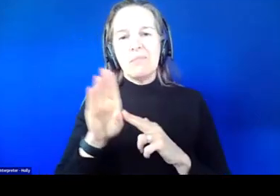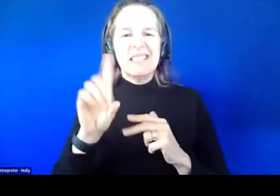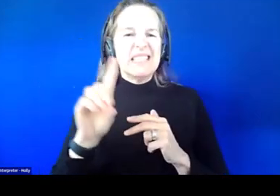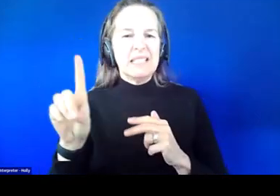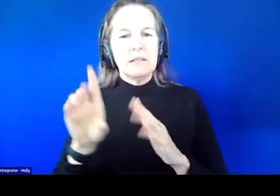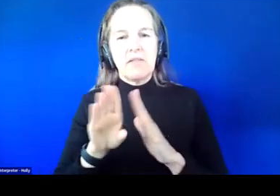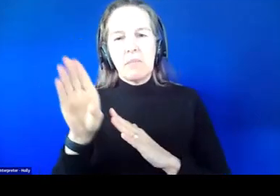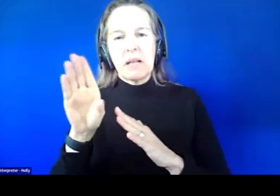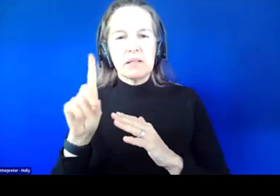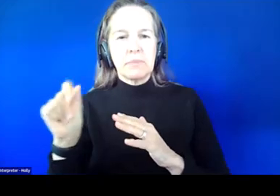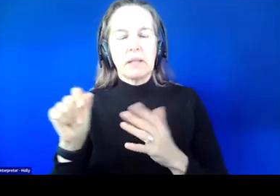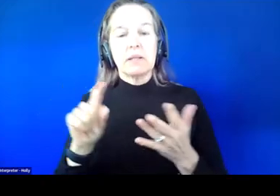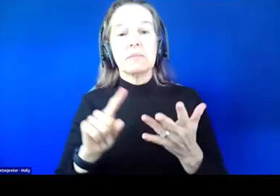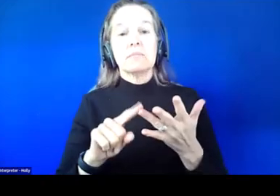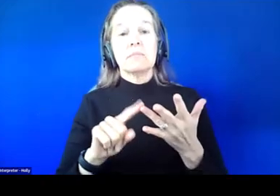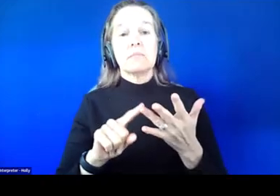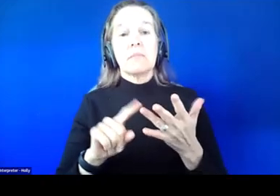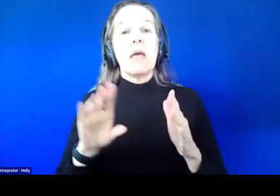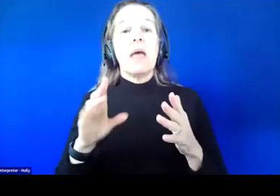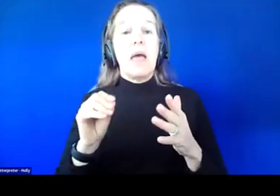individuals with behavioral health support needs.